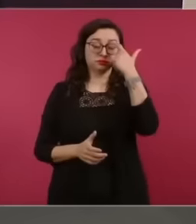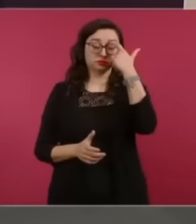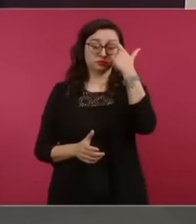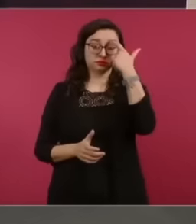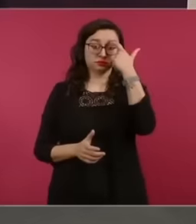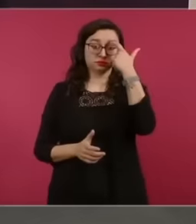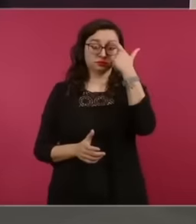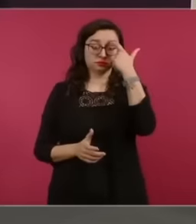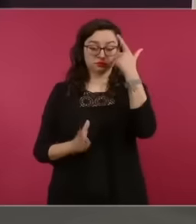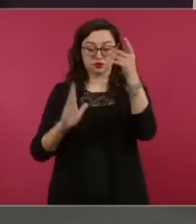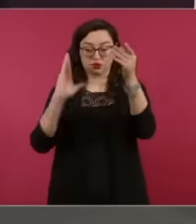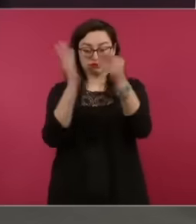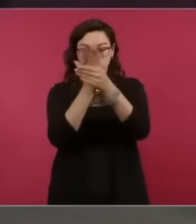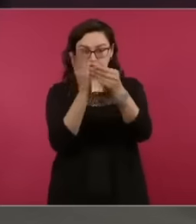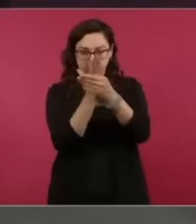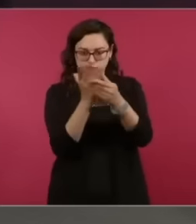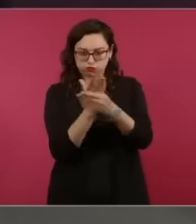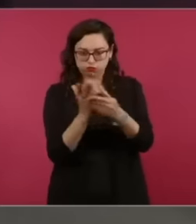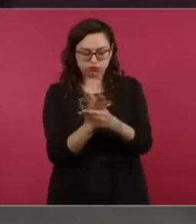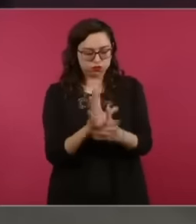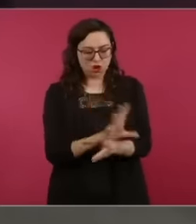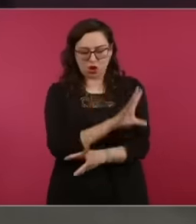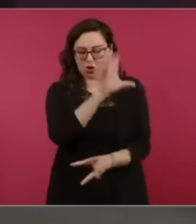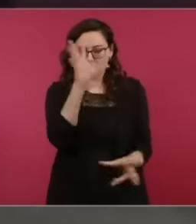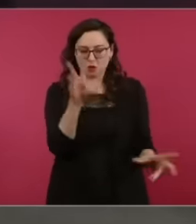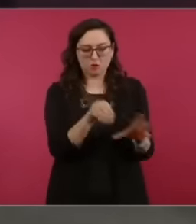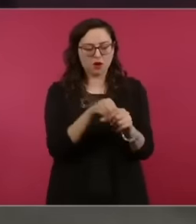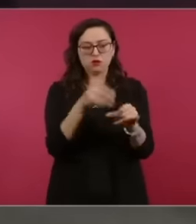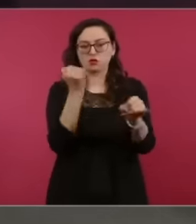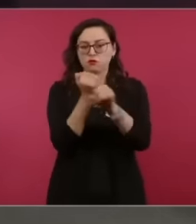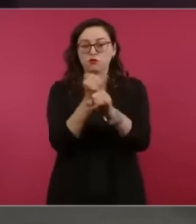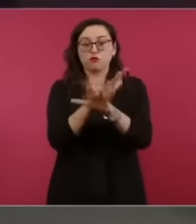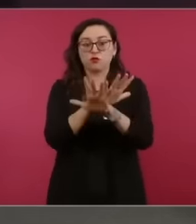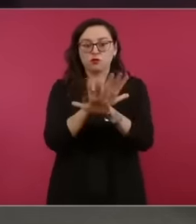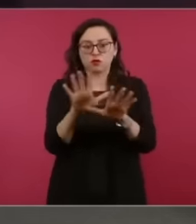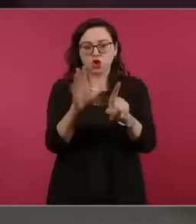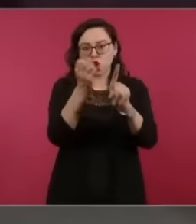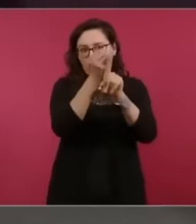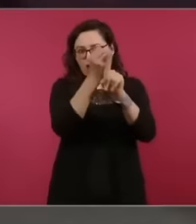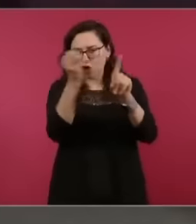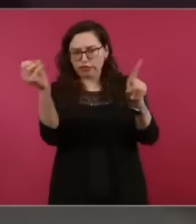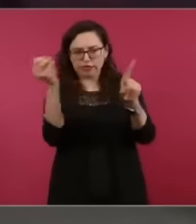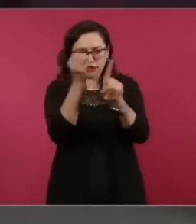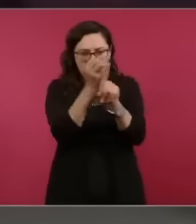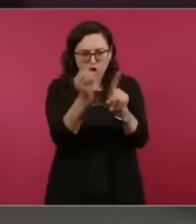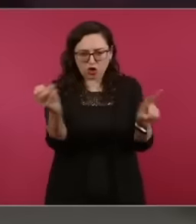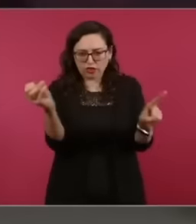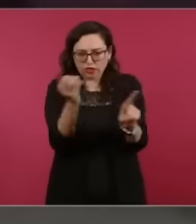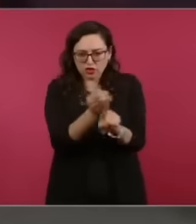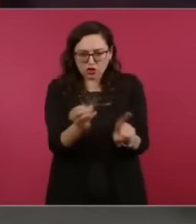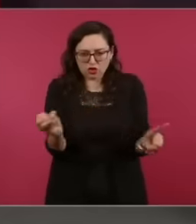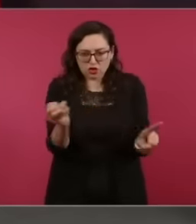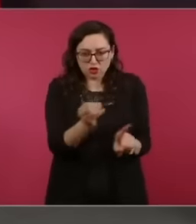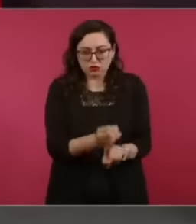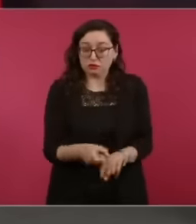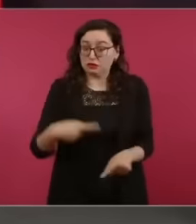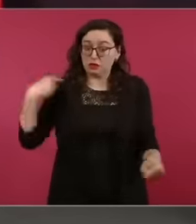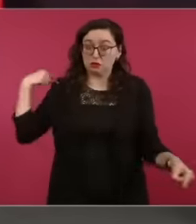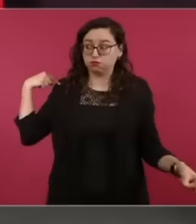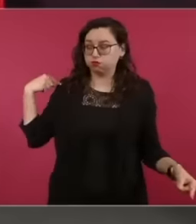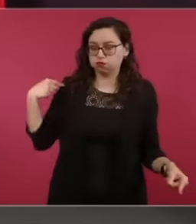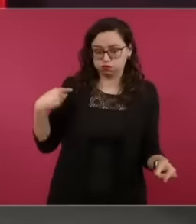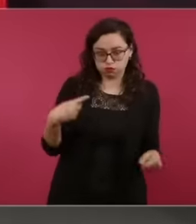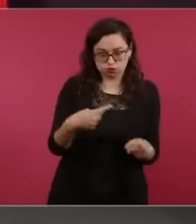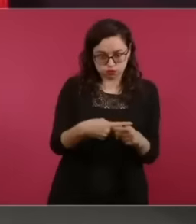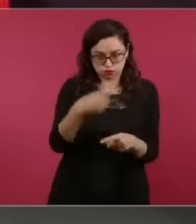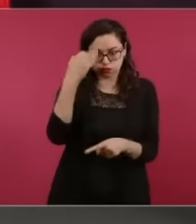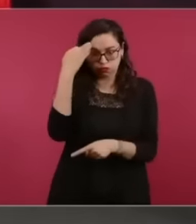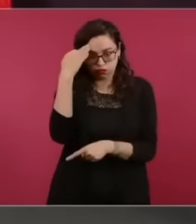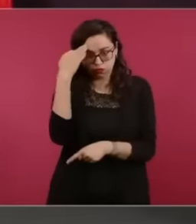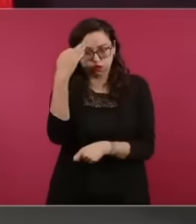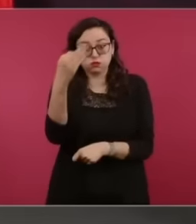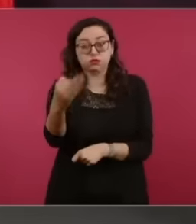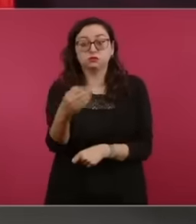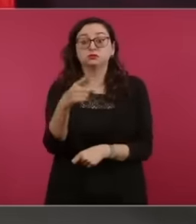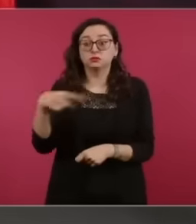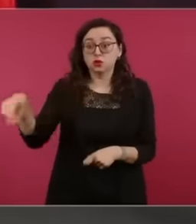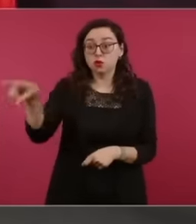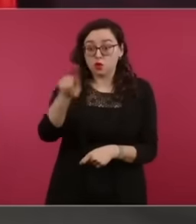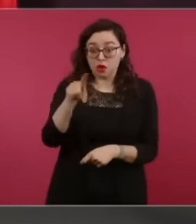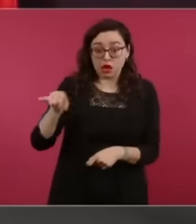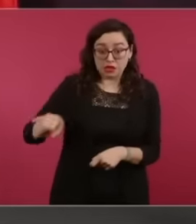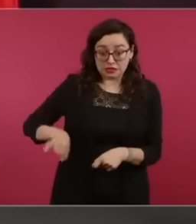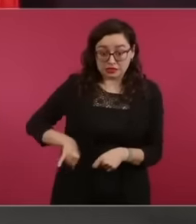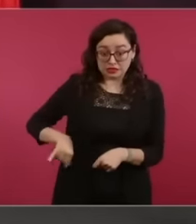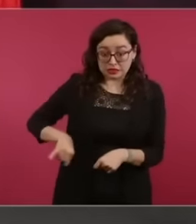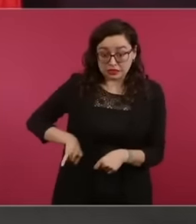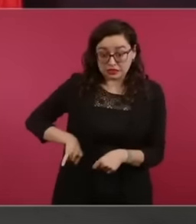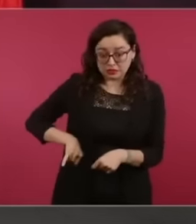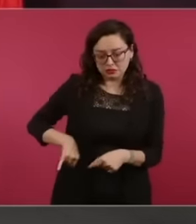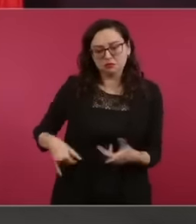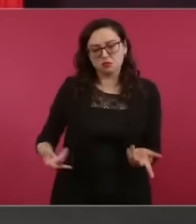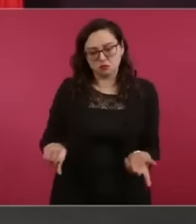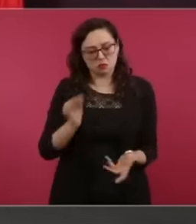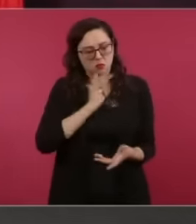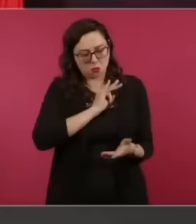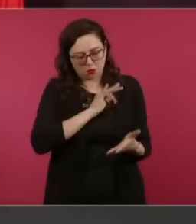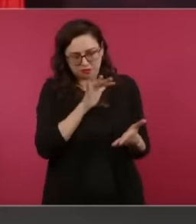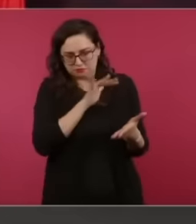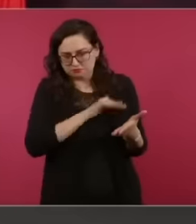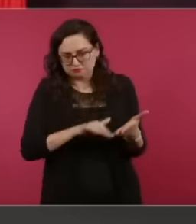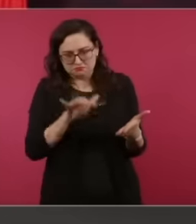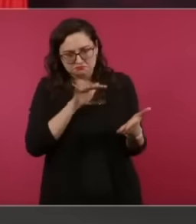judgments as organized as possible so that citizens and specialists have all the